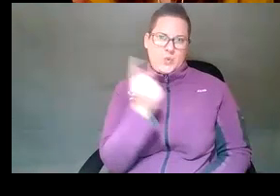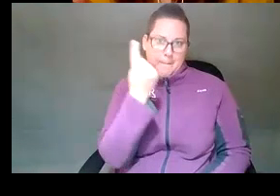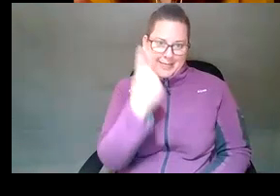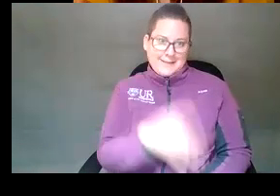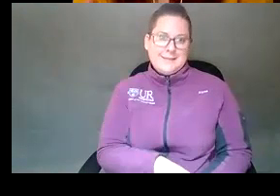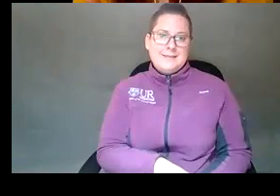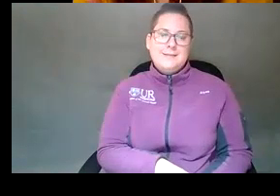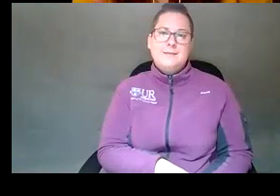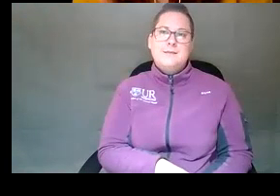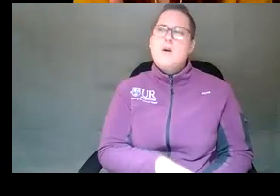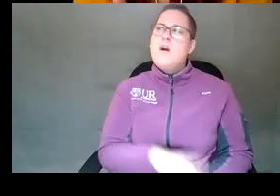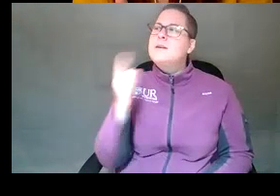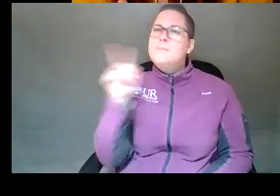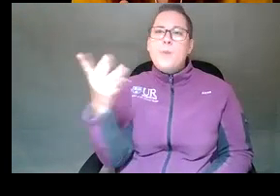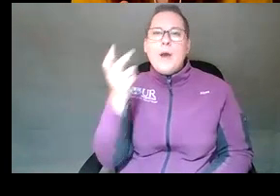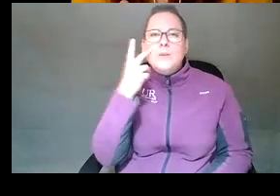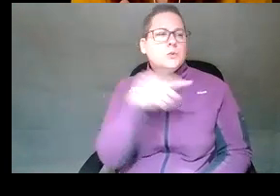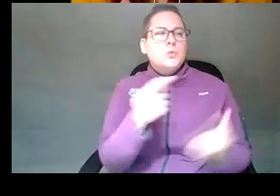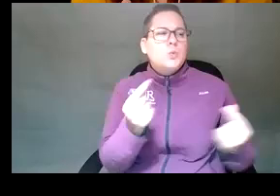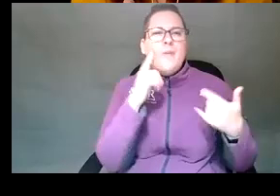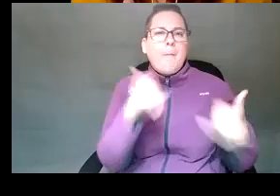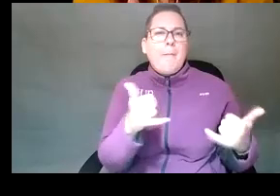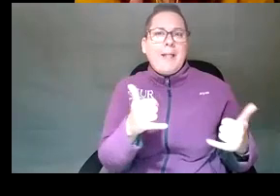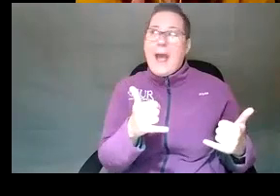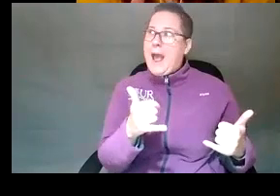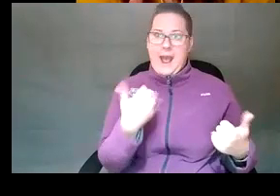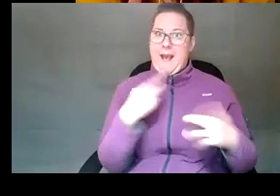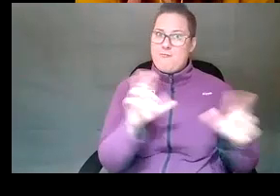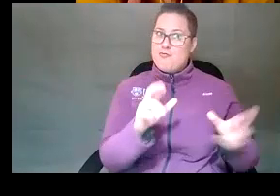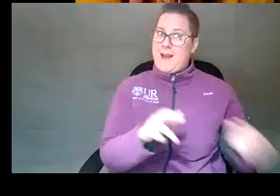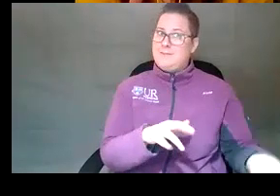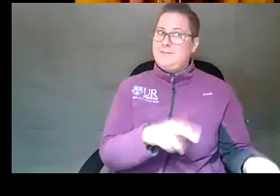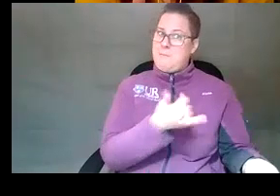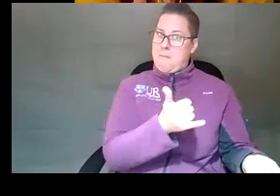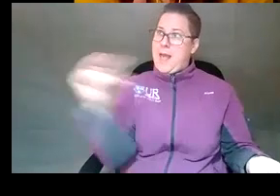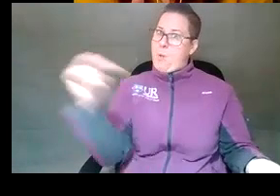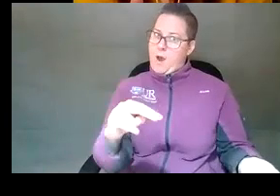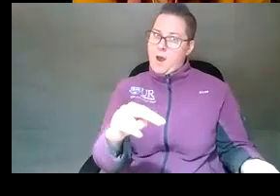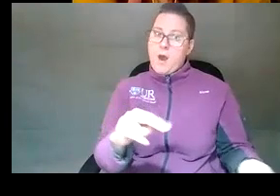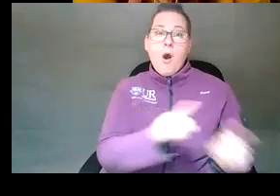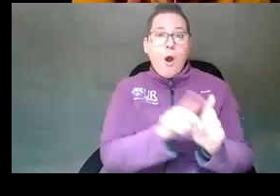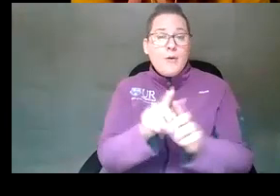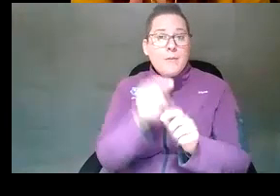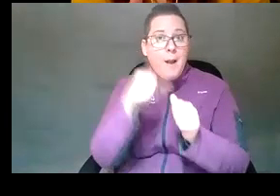during play for example and also remembering that there's a video option so a lot of times I hear